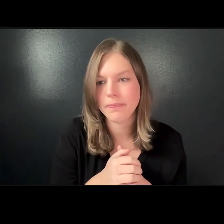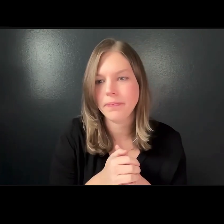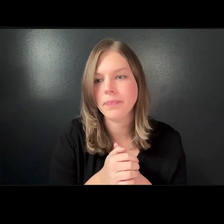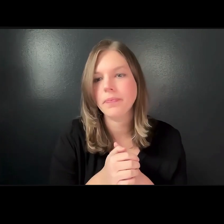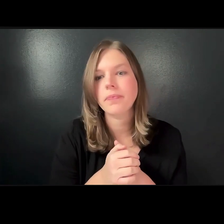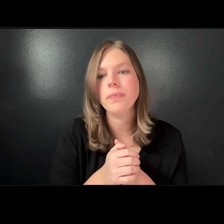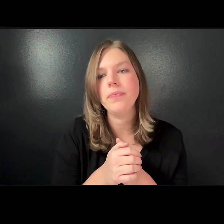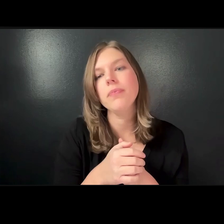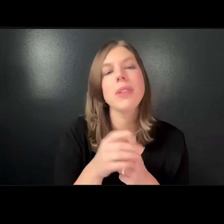for the student.